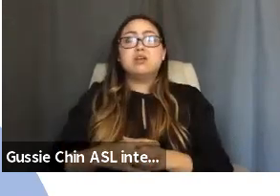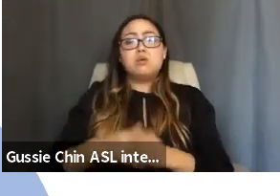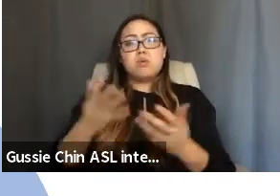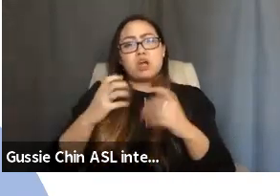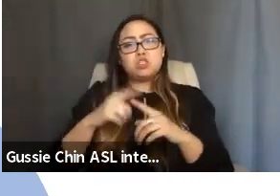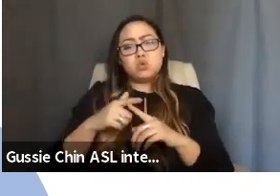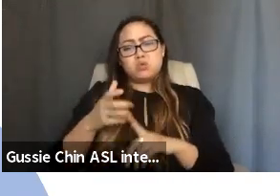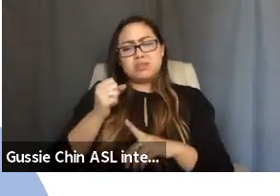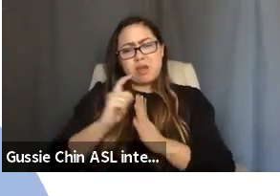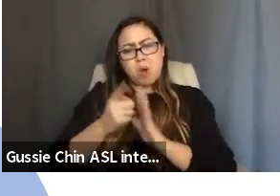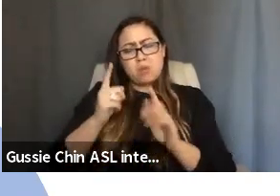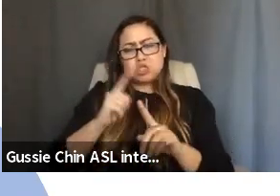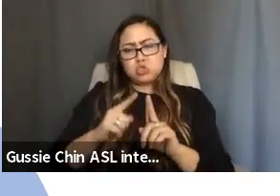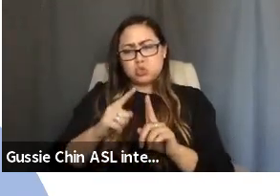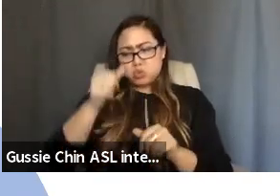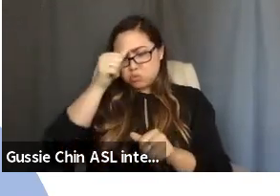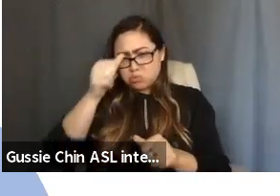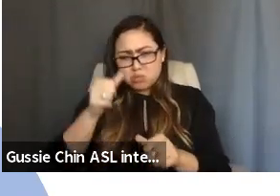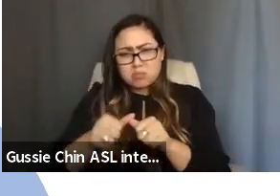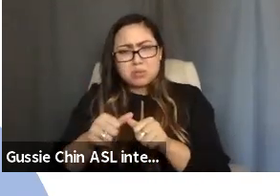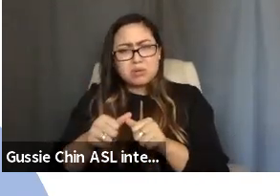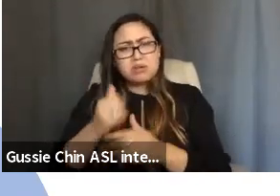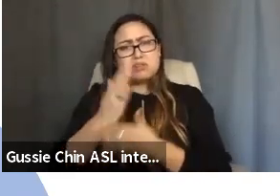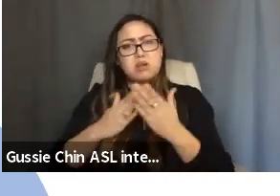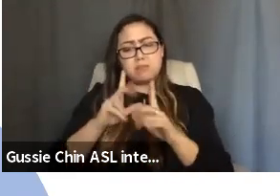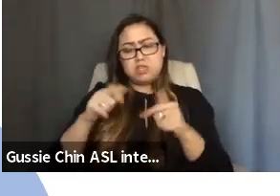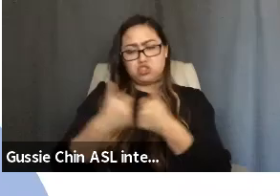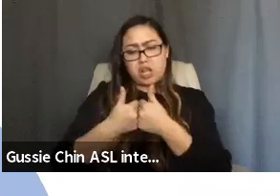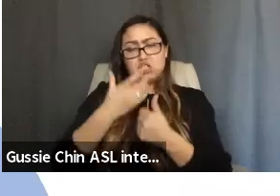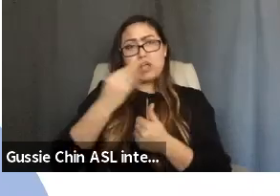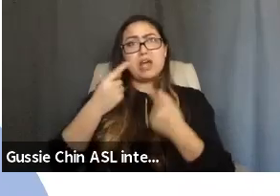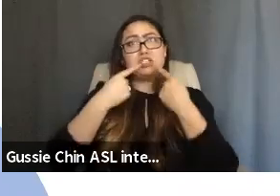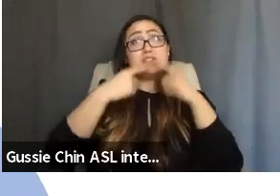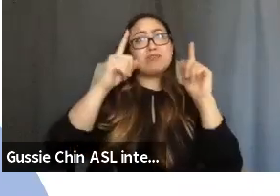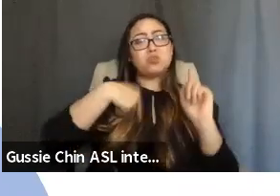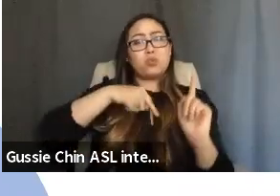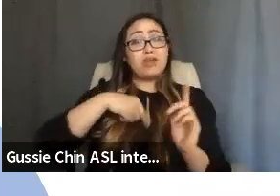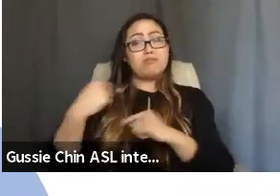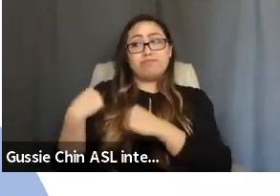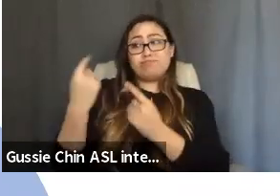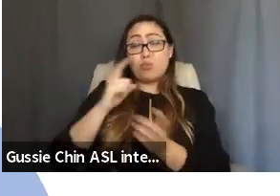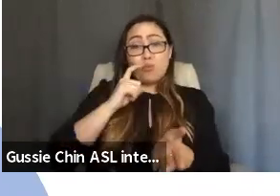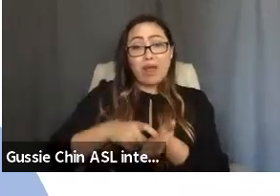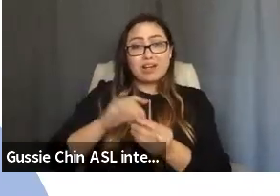on some of the challenges and accomplishments that we recognized in our own networks and how